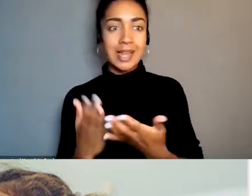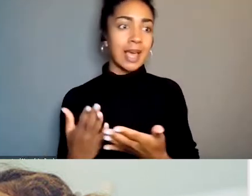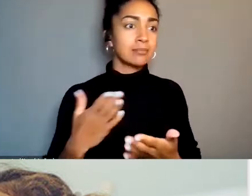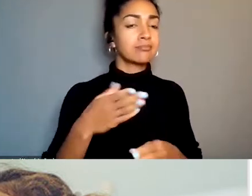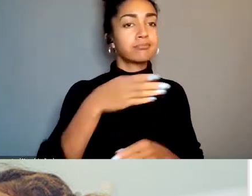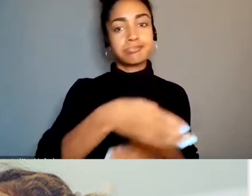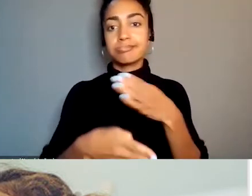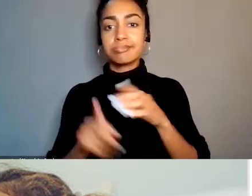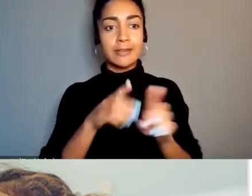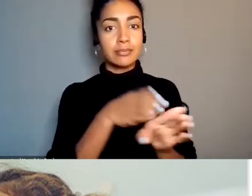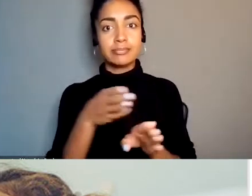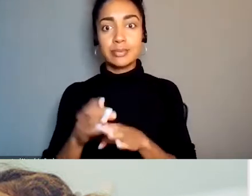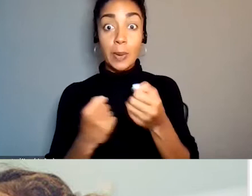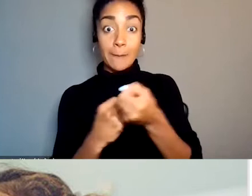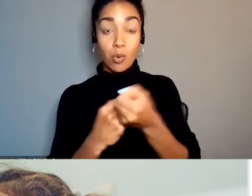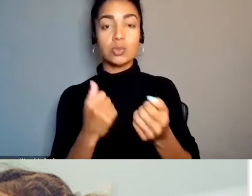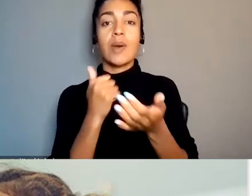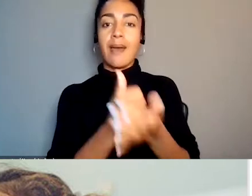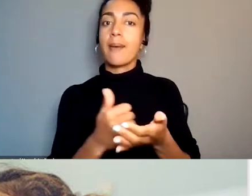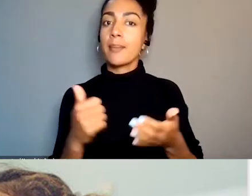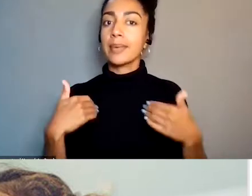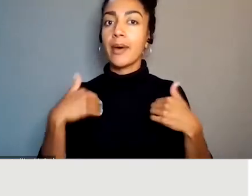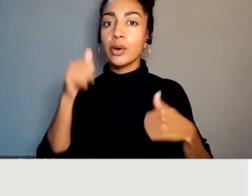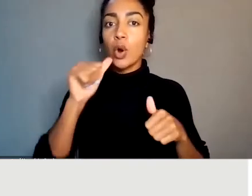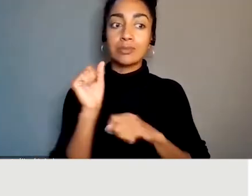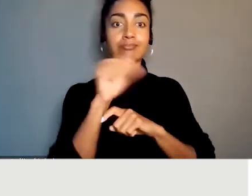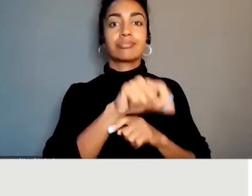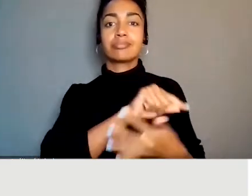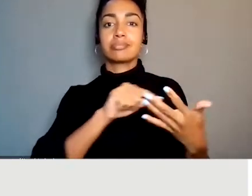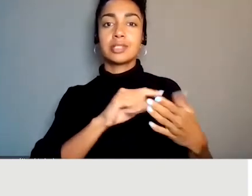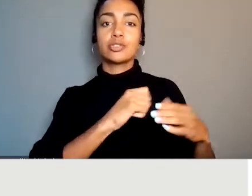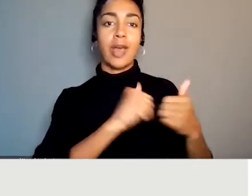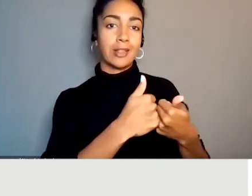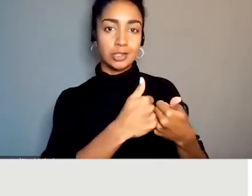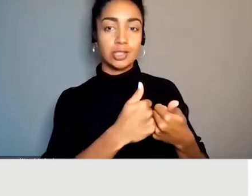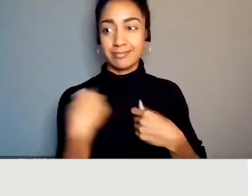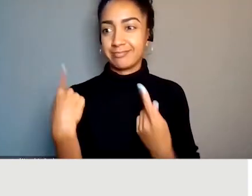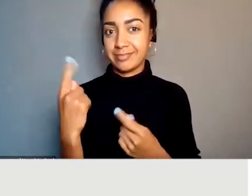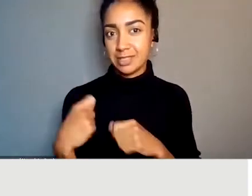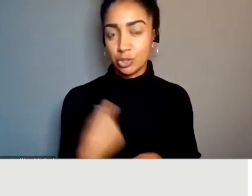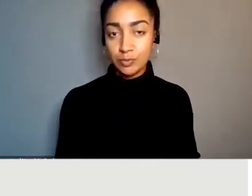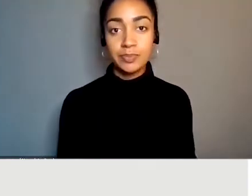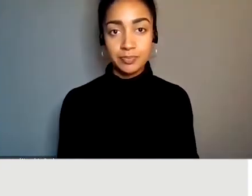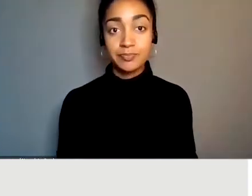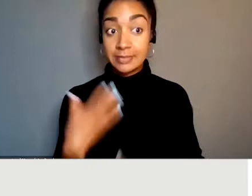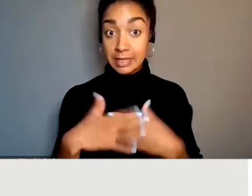to the next slide, please. In Ethiopia USAID's